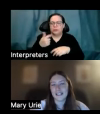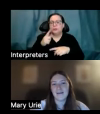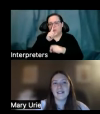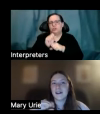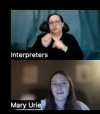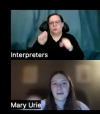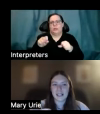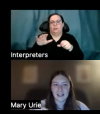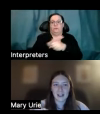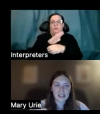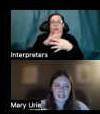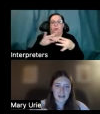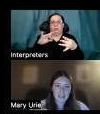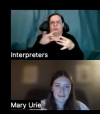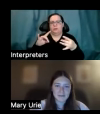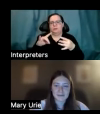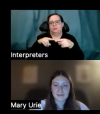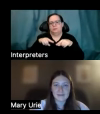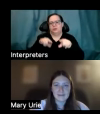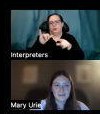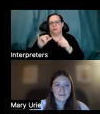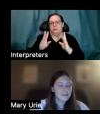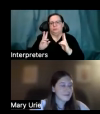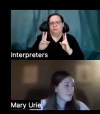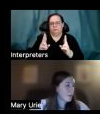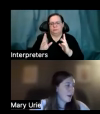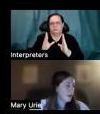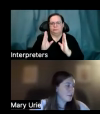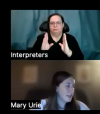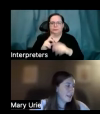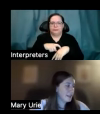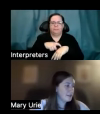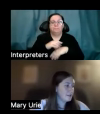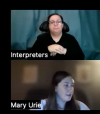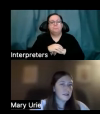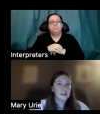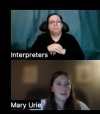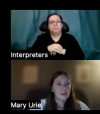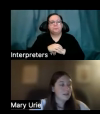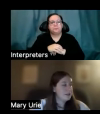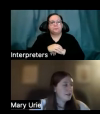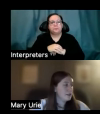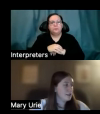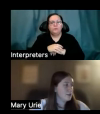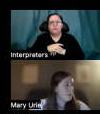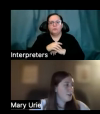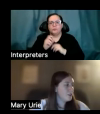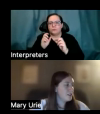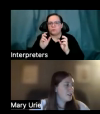statement within the allotted times. Alrighty, um, we just